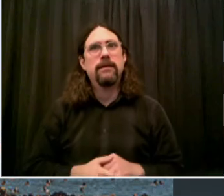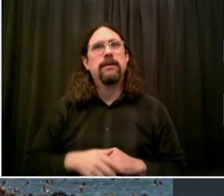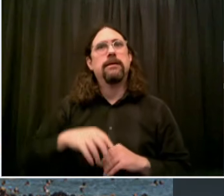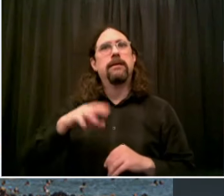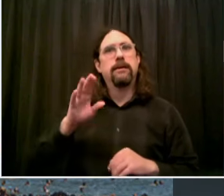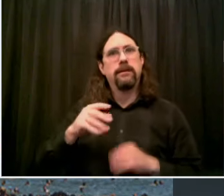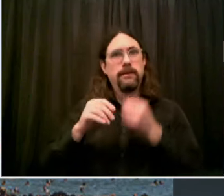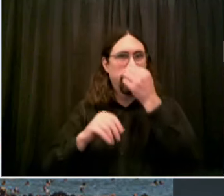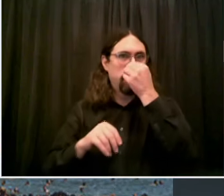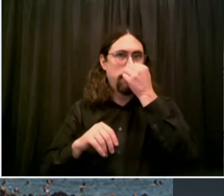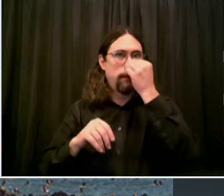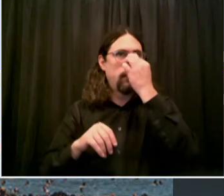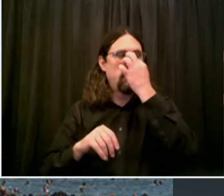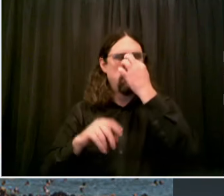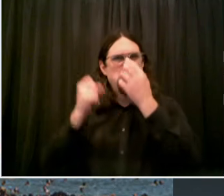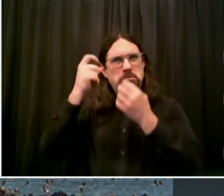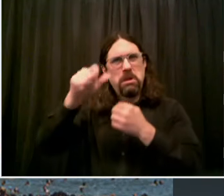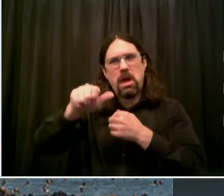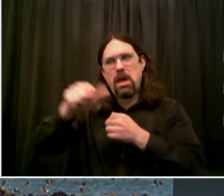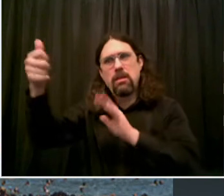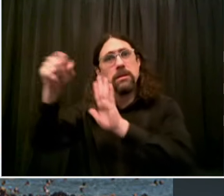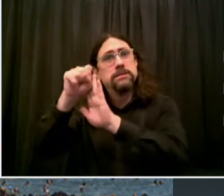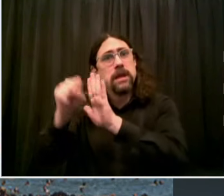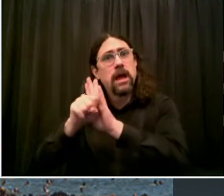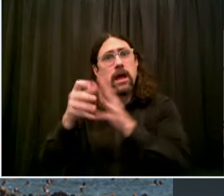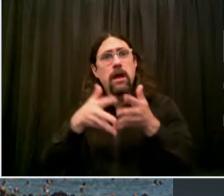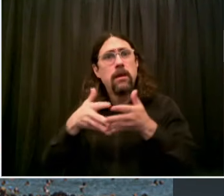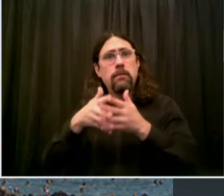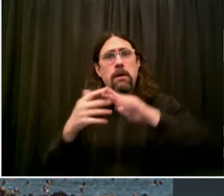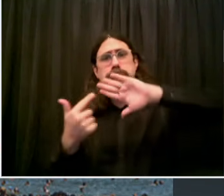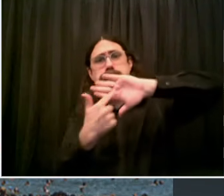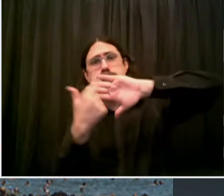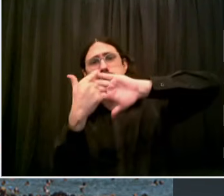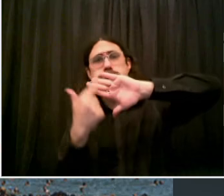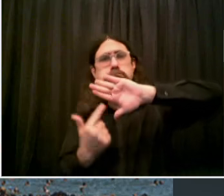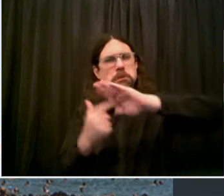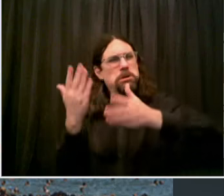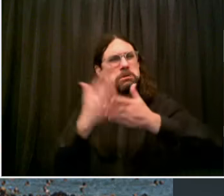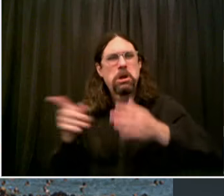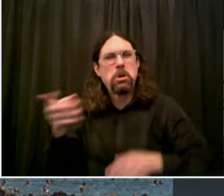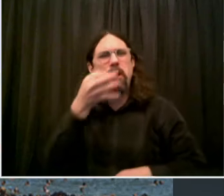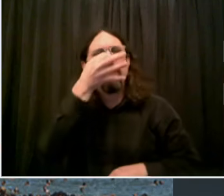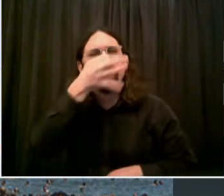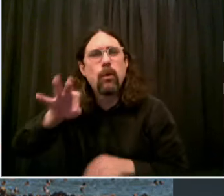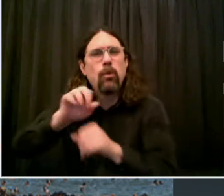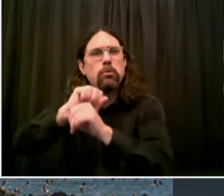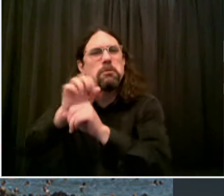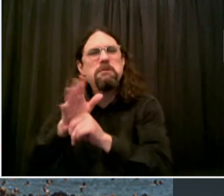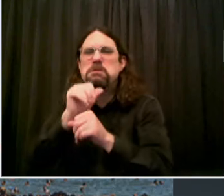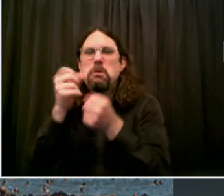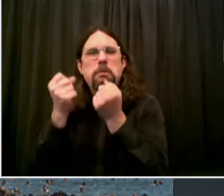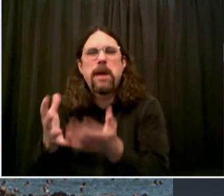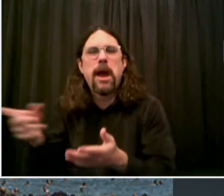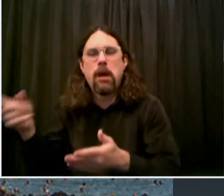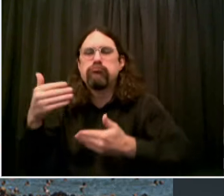AFFECTED MUCH. SOME PLACES IN THE COUNTRY HAVE BEEN AFFECTED A LOT AND FOR WHATEVER REASON HAVE DECIDED TO